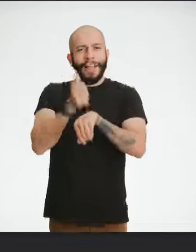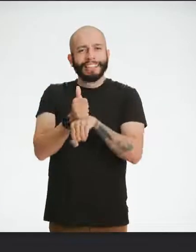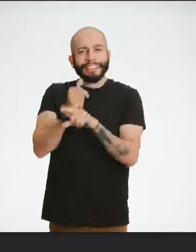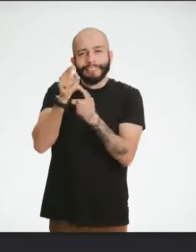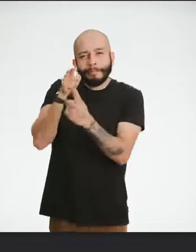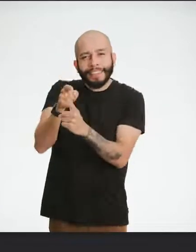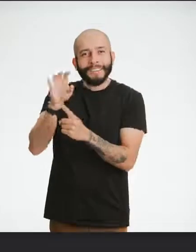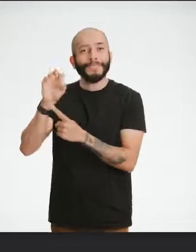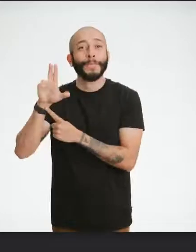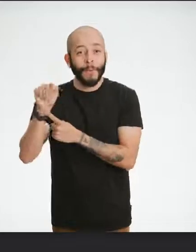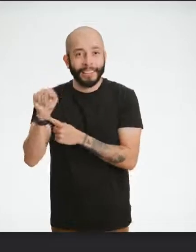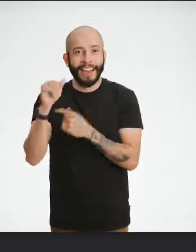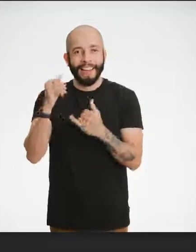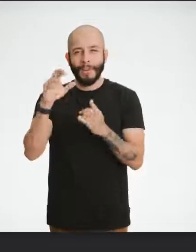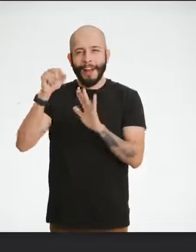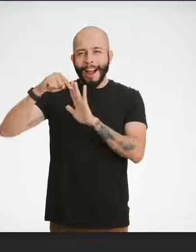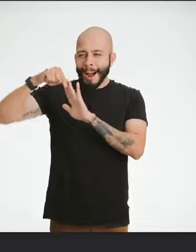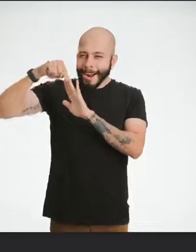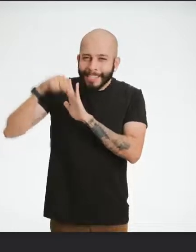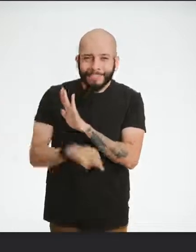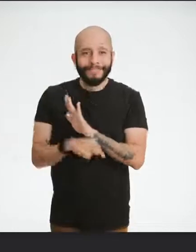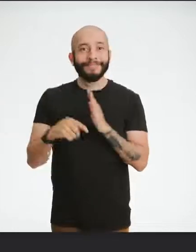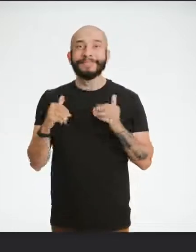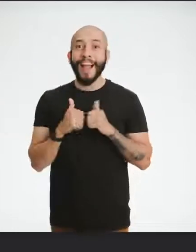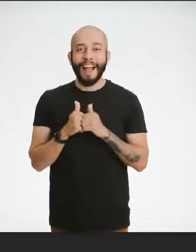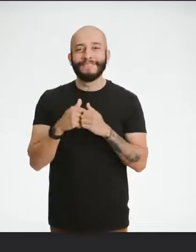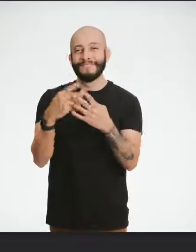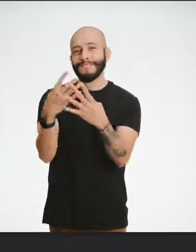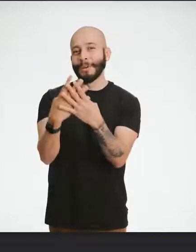And this year, Focus goes further with Focus filters.